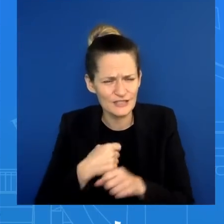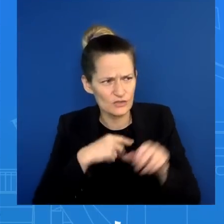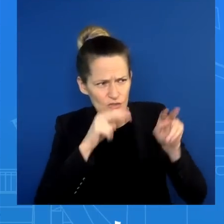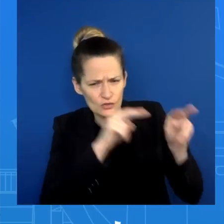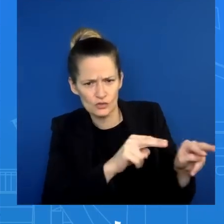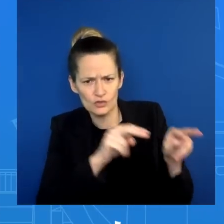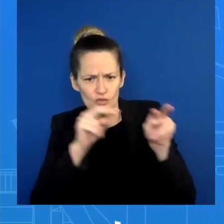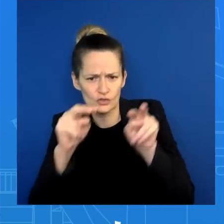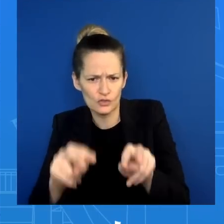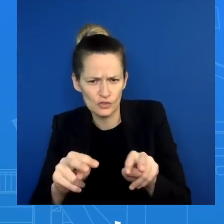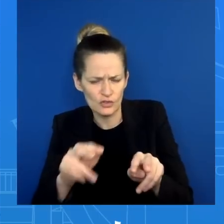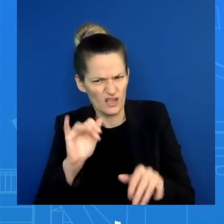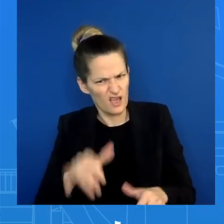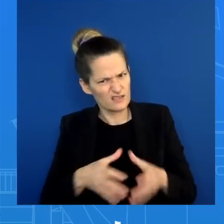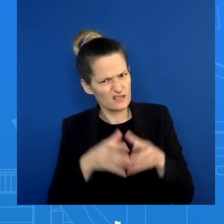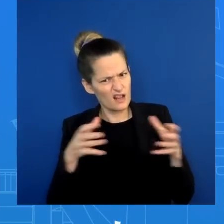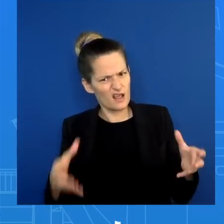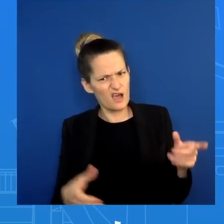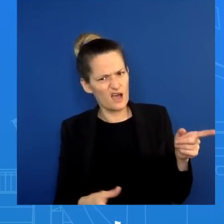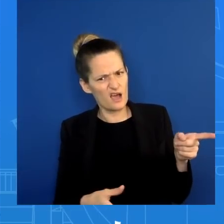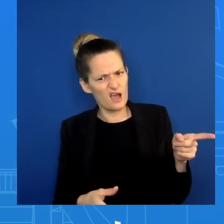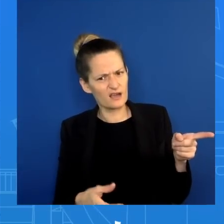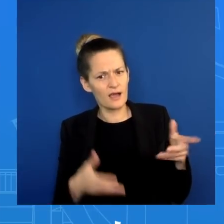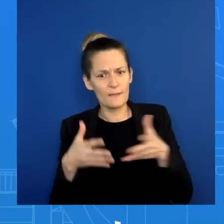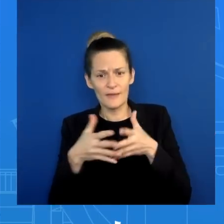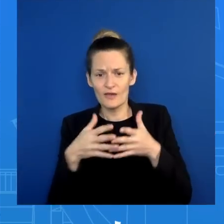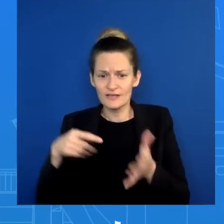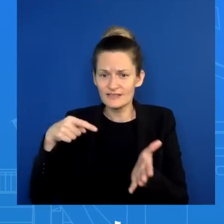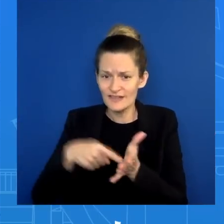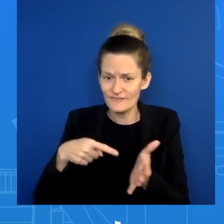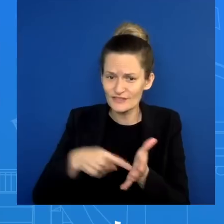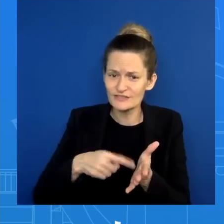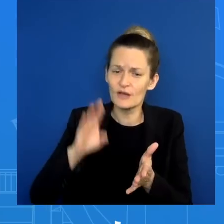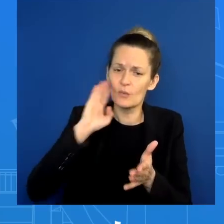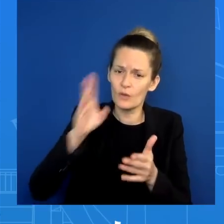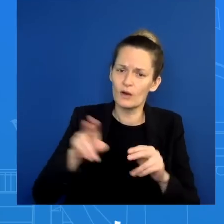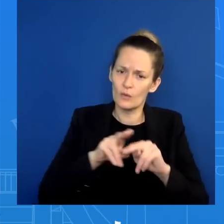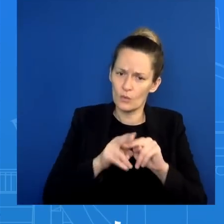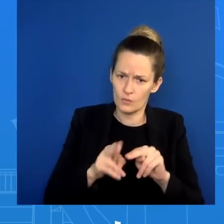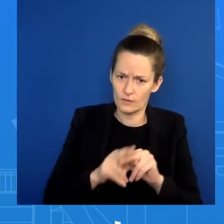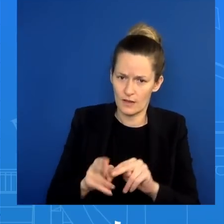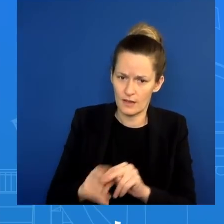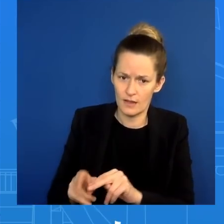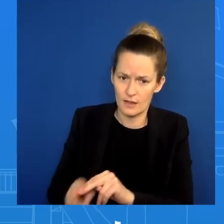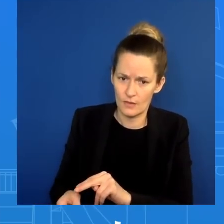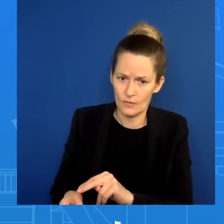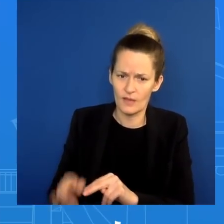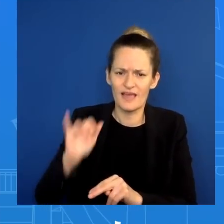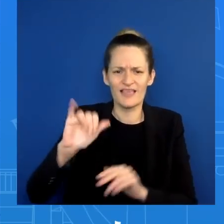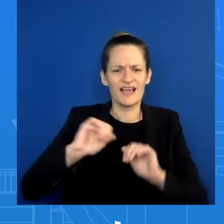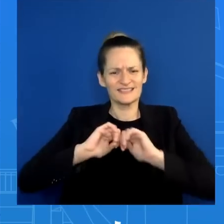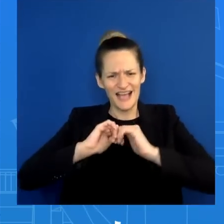It matters on how we can get this done for the American people. But let's not forget, the pause will be lifted